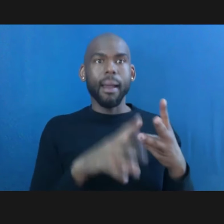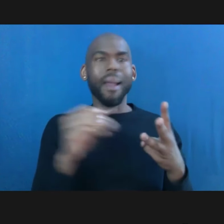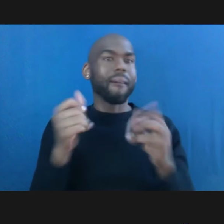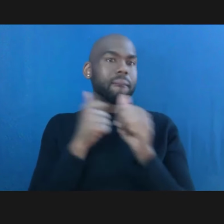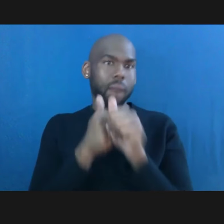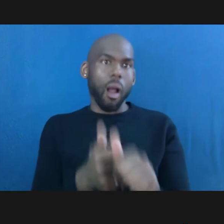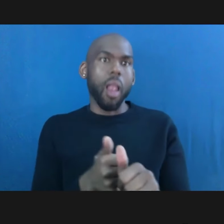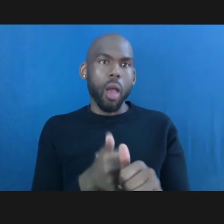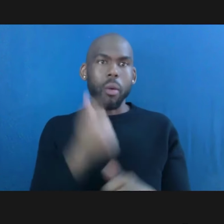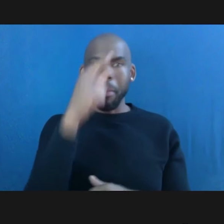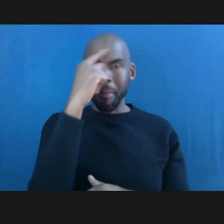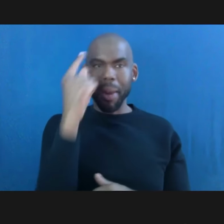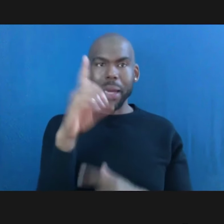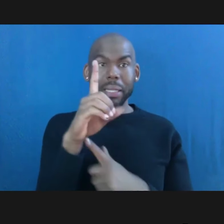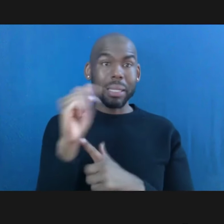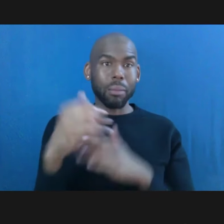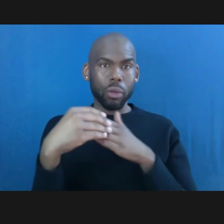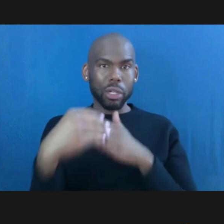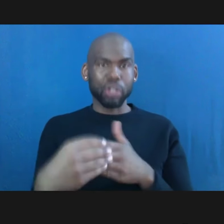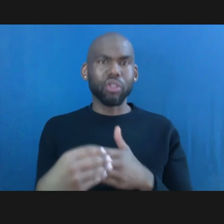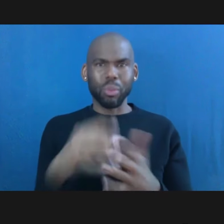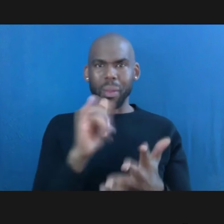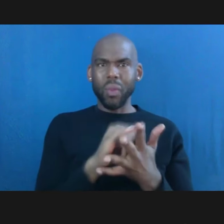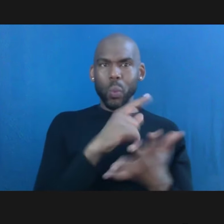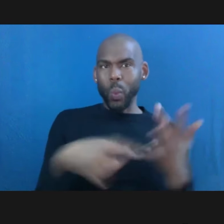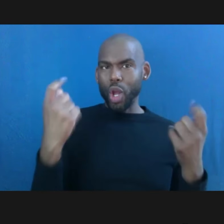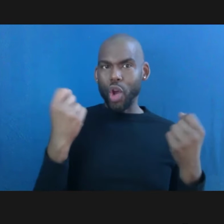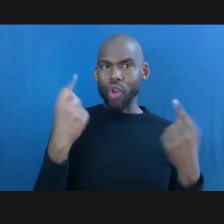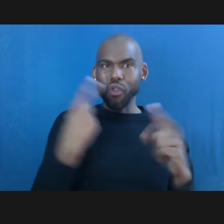disabled leadership. That's really what I'm gathering from the five of you. So thank you